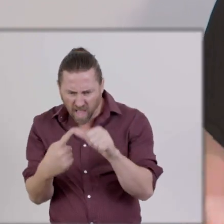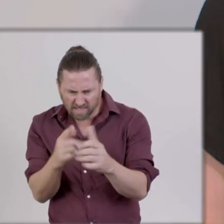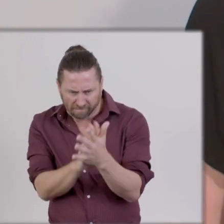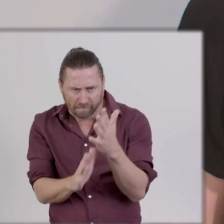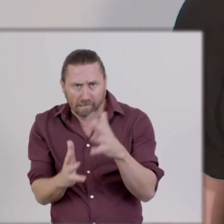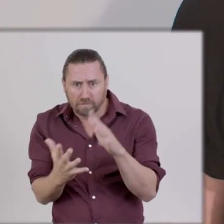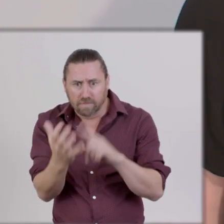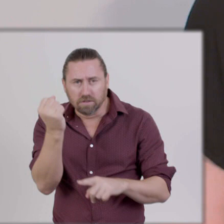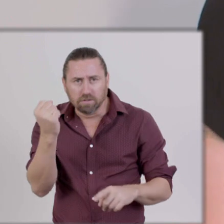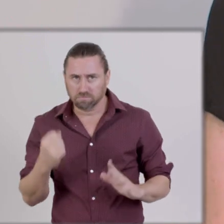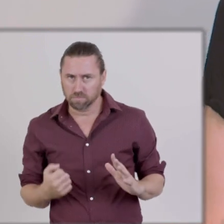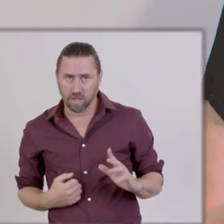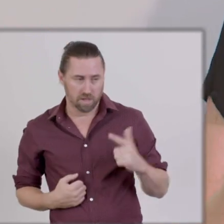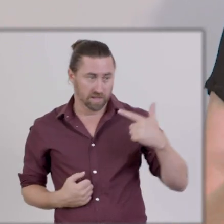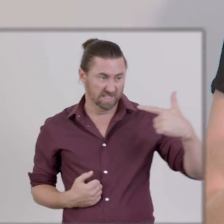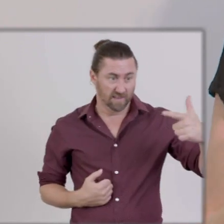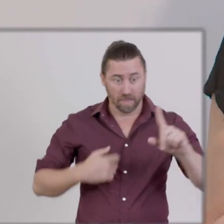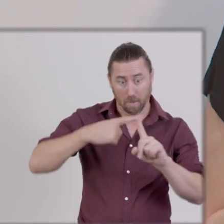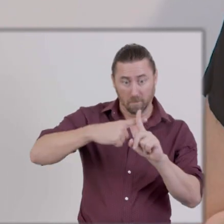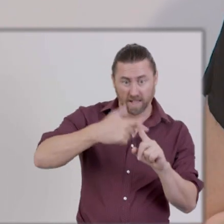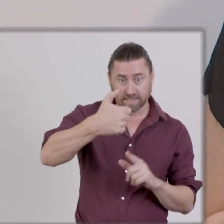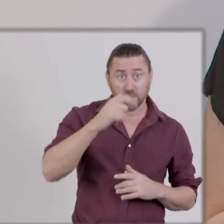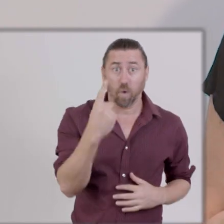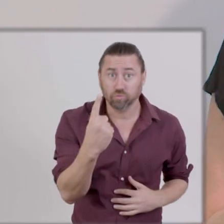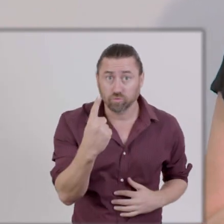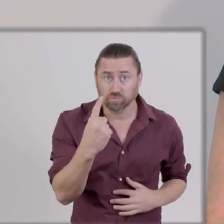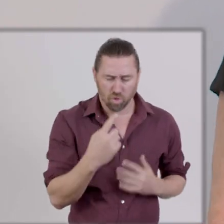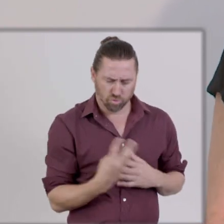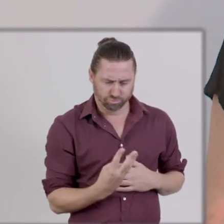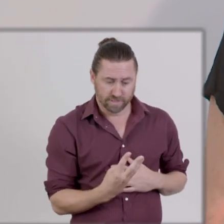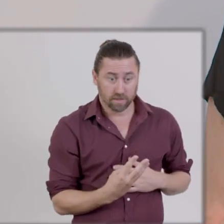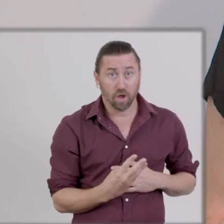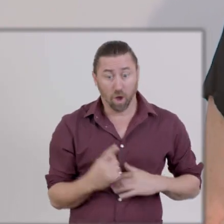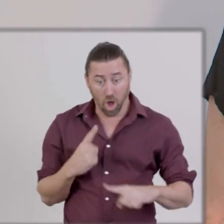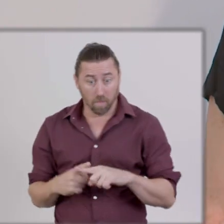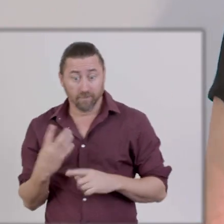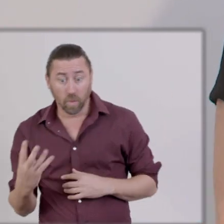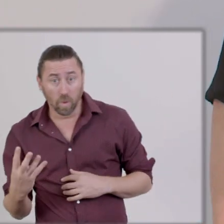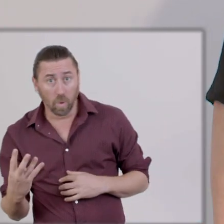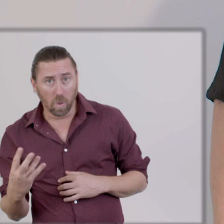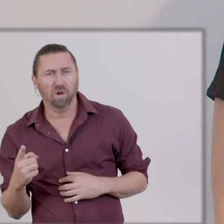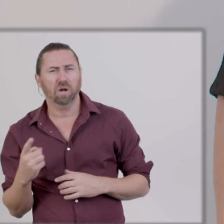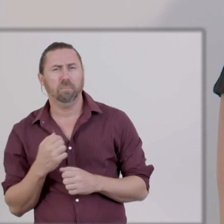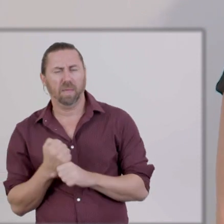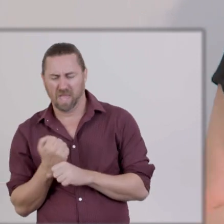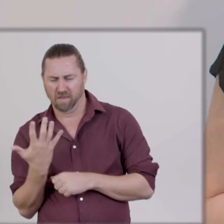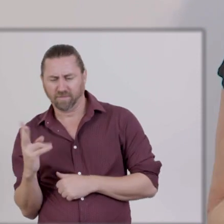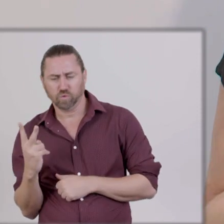Do we add 7 and 6, which is 13, then multiply it by 4? That gives us 52.